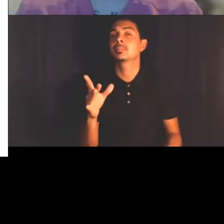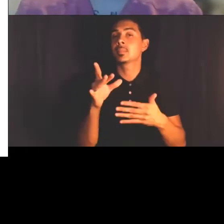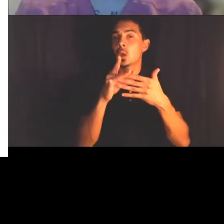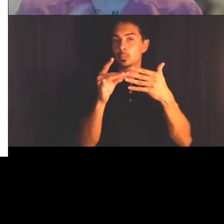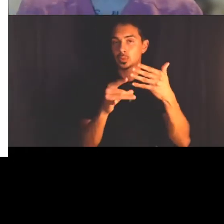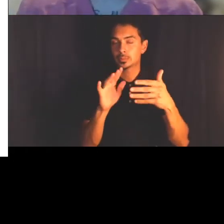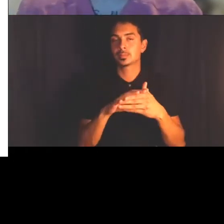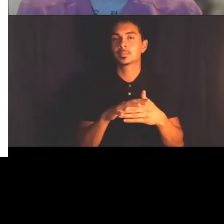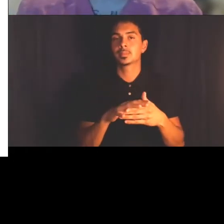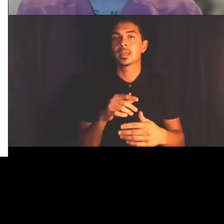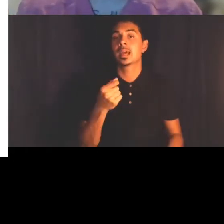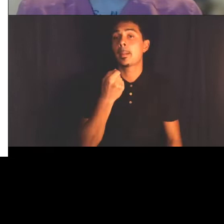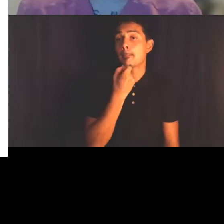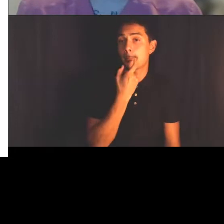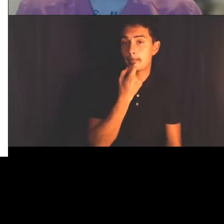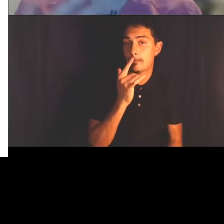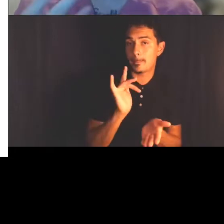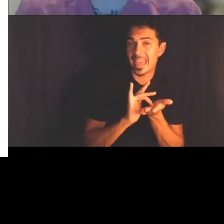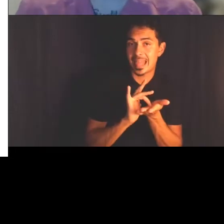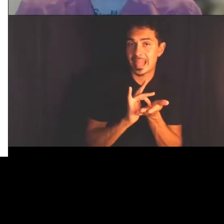and then there's options that are those IUDs.